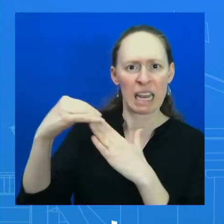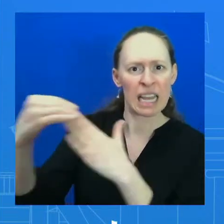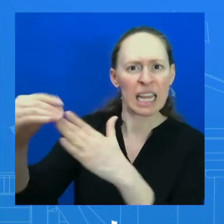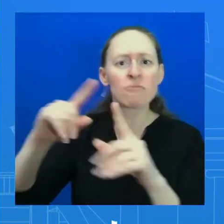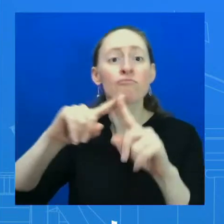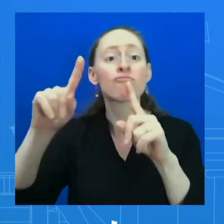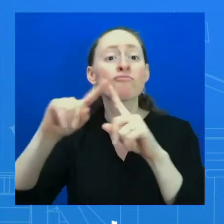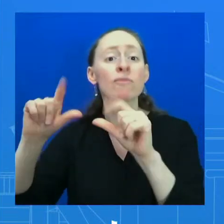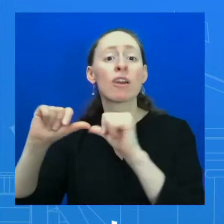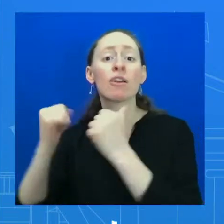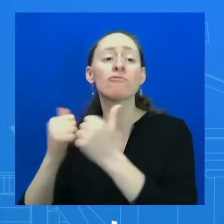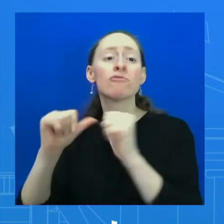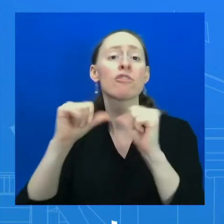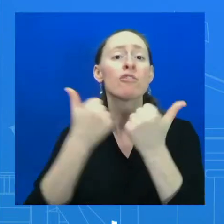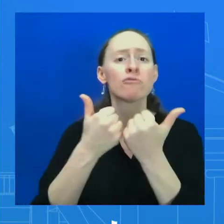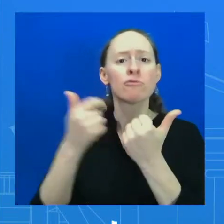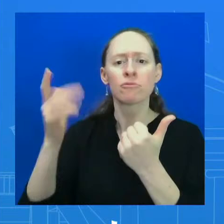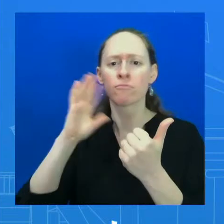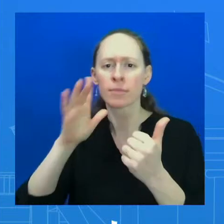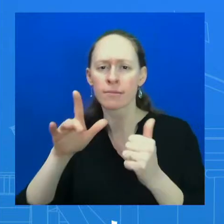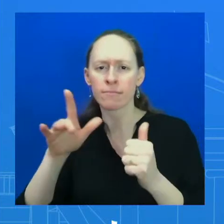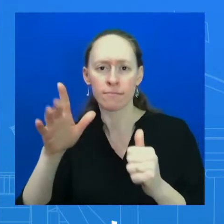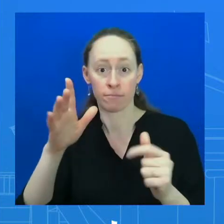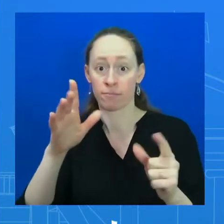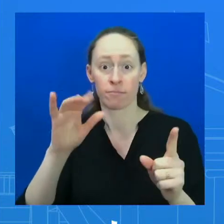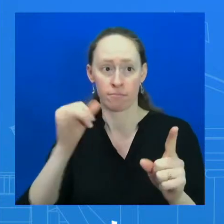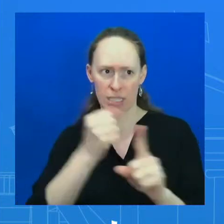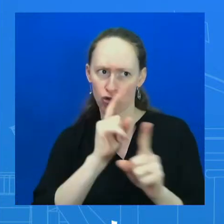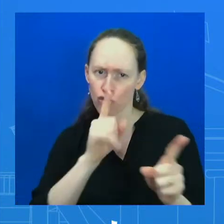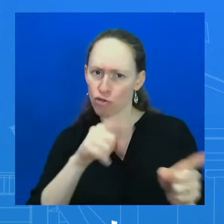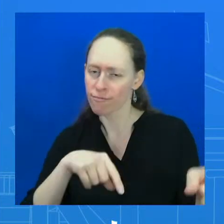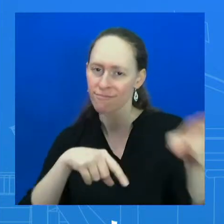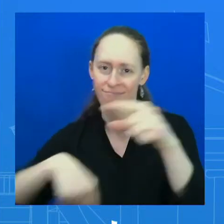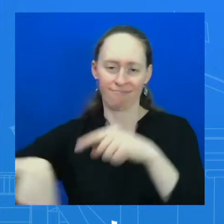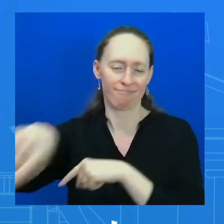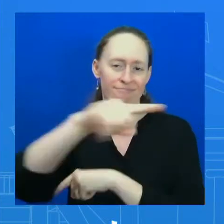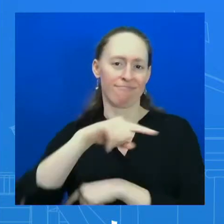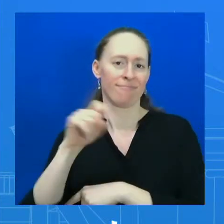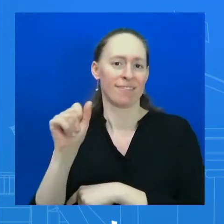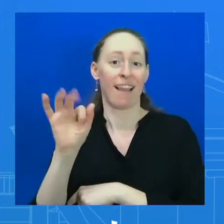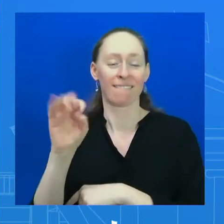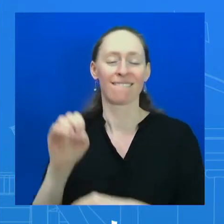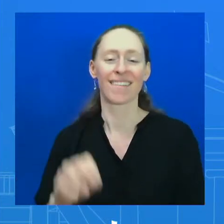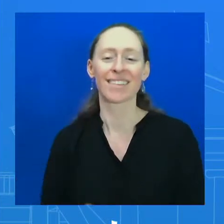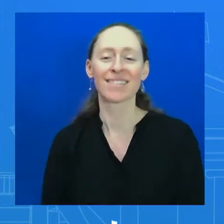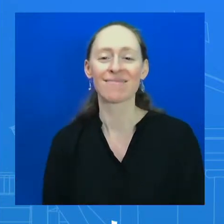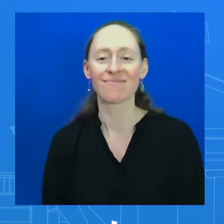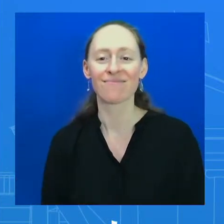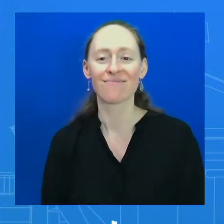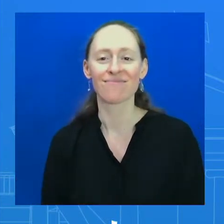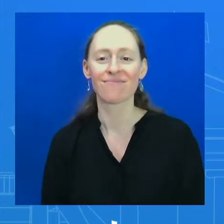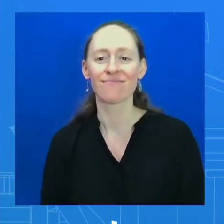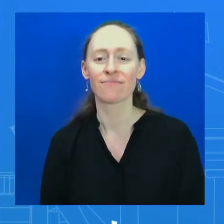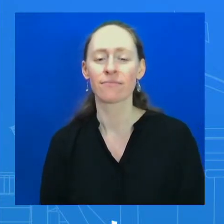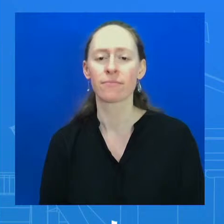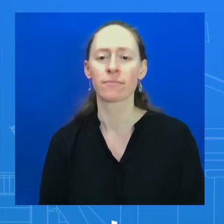we keep the American public protected here. Karine, you got to go soon. Hmm? AIDE: You need to go soon. Oh, my goodness. Go ahead.